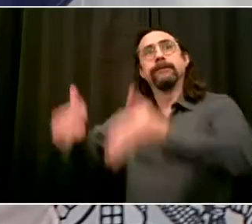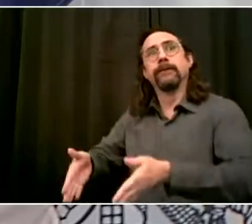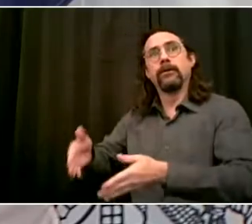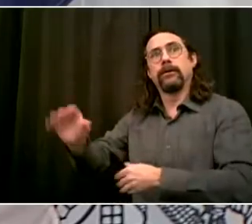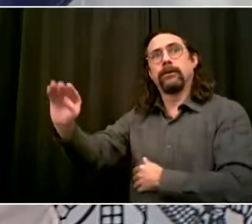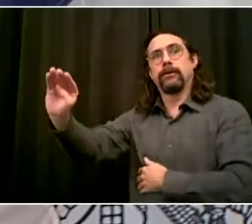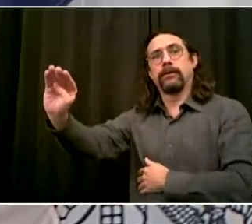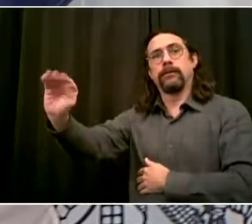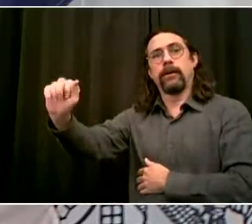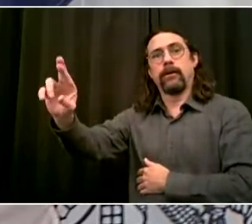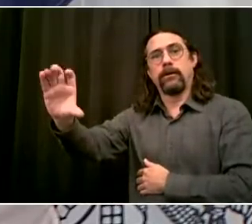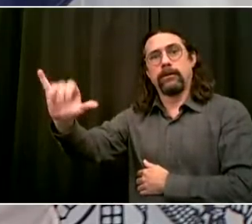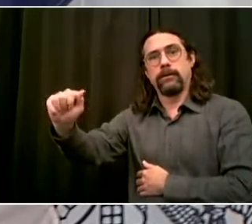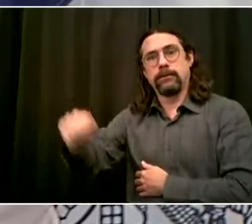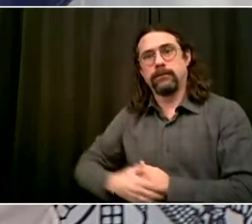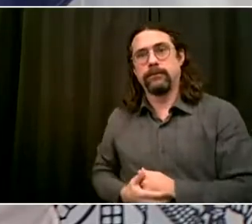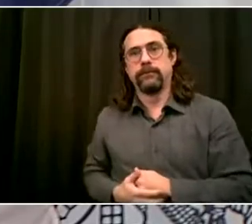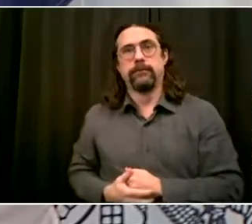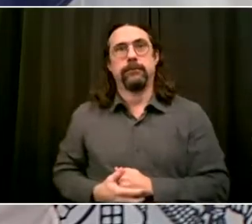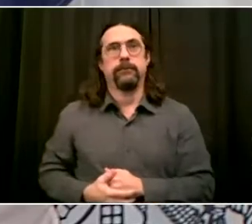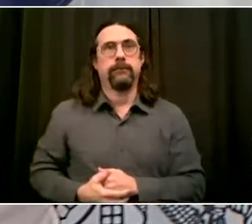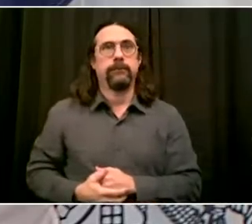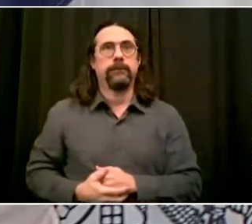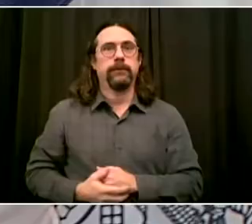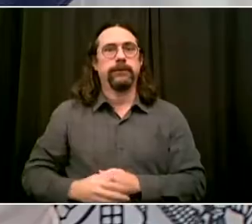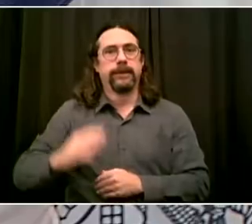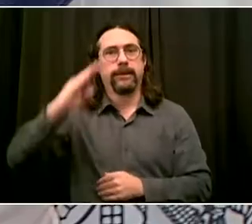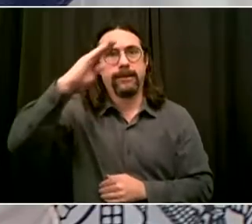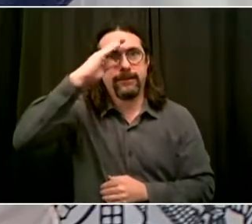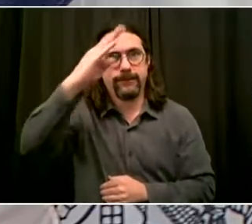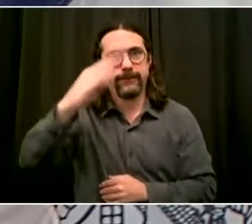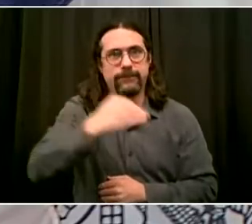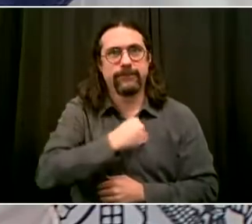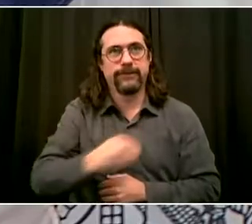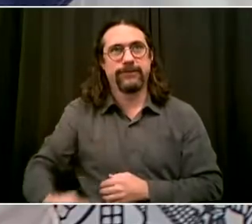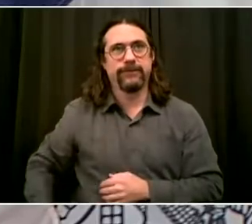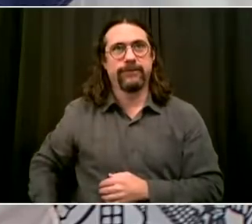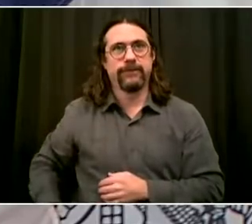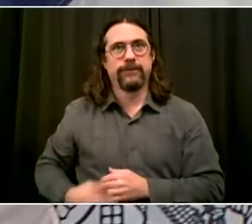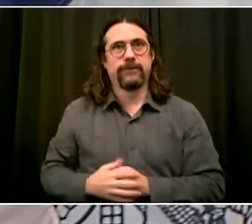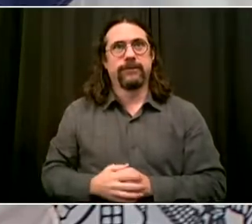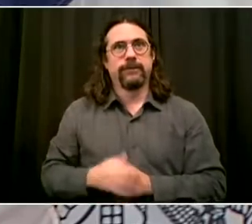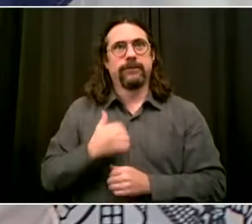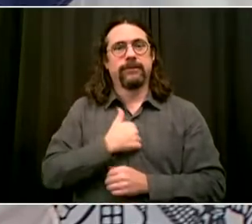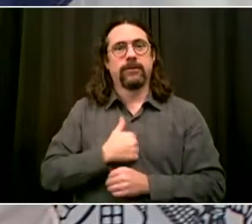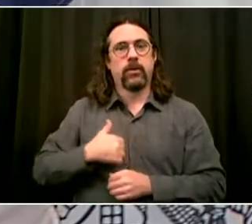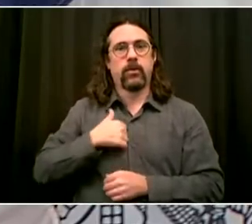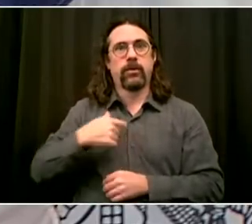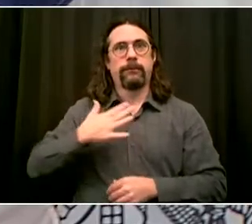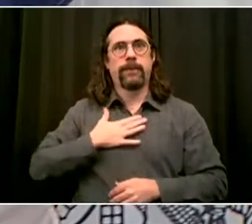THANK YOU, MARSHA. I HAVE SOME QUESTIONS ABOUT THE VACCINE DISTTBURITITI.ON